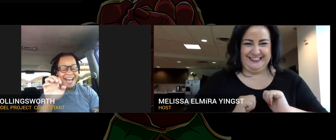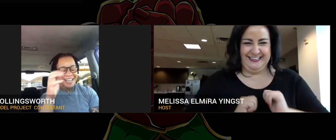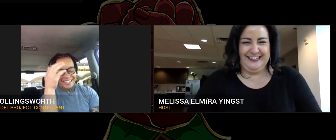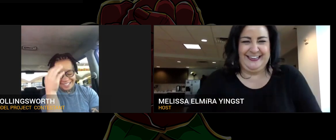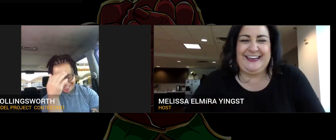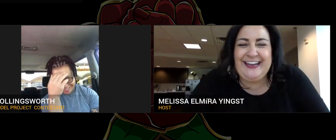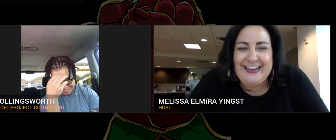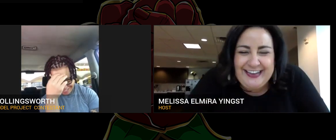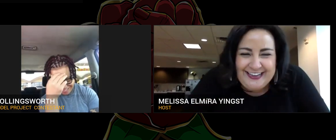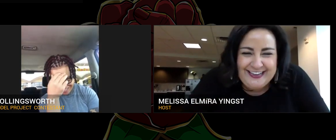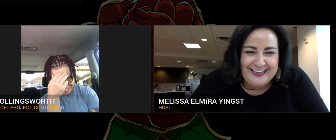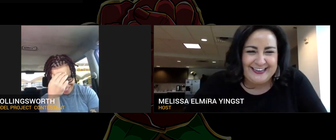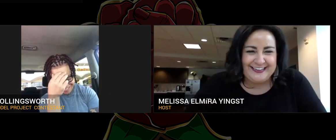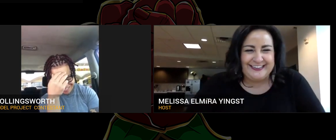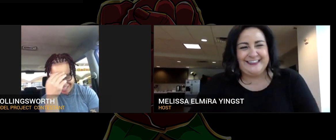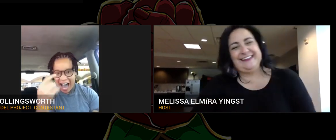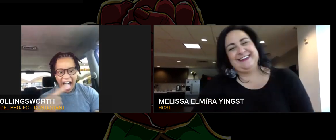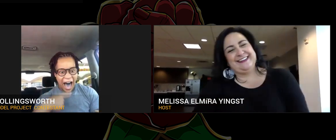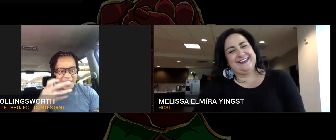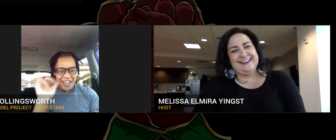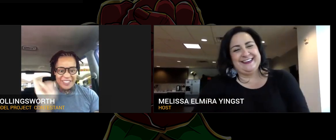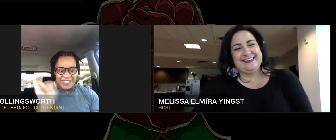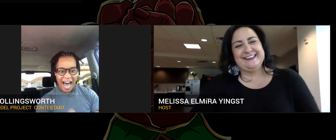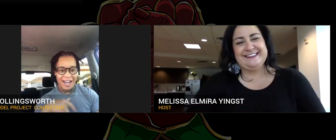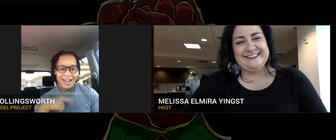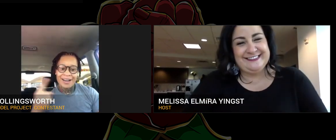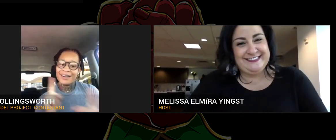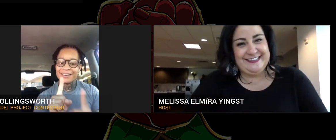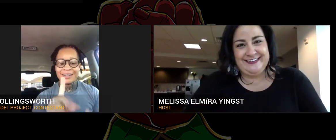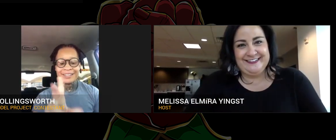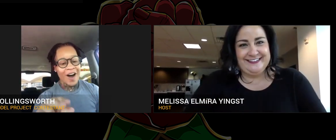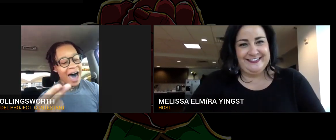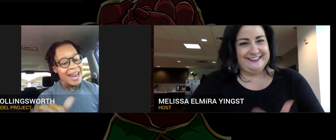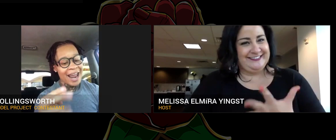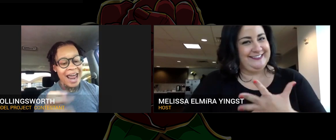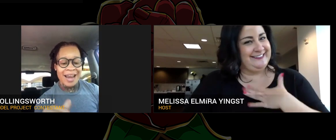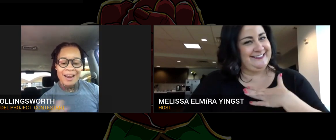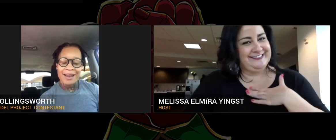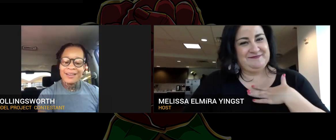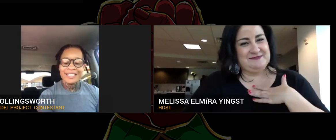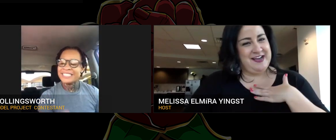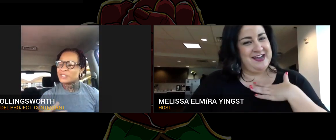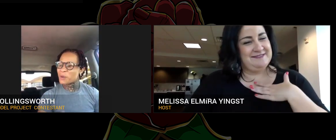With a jacket. I was like that I, I went, hey, hey.